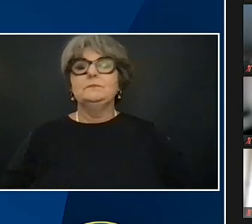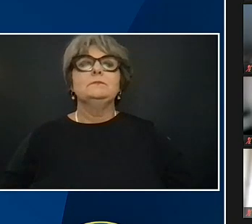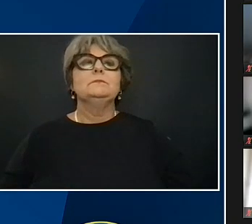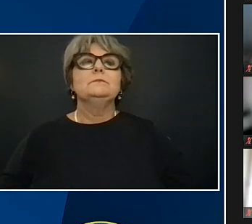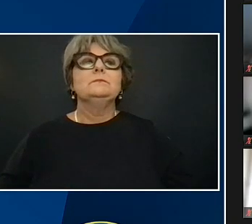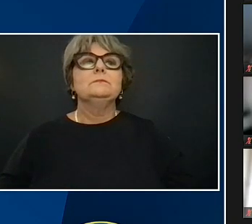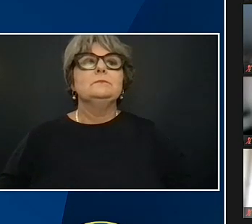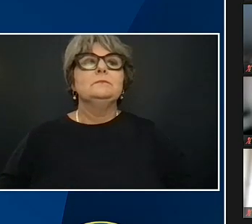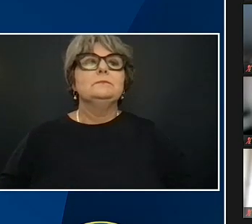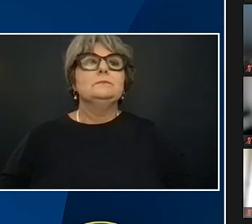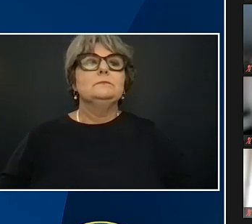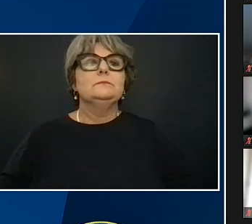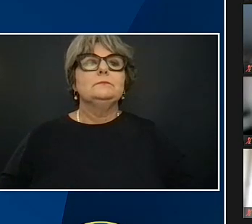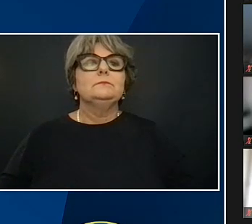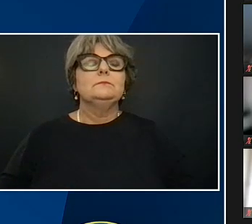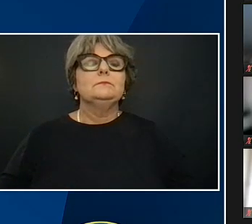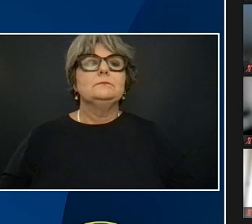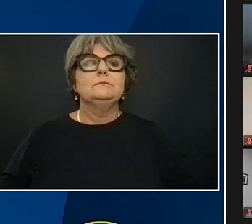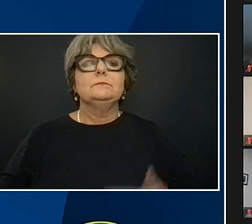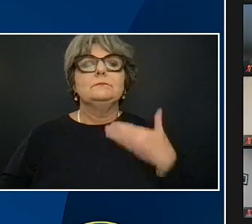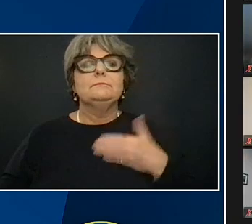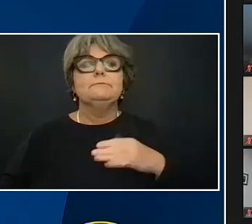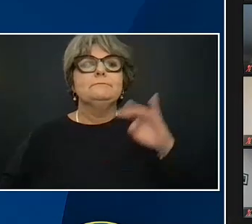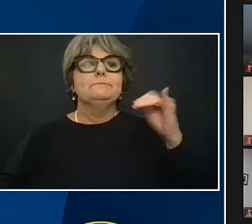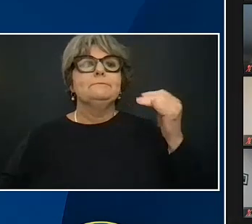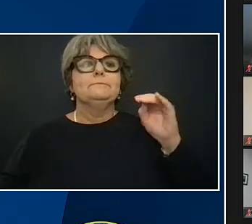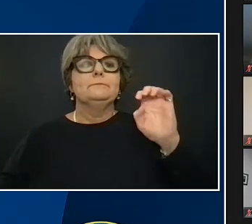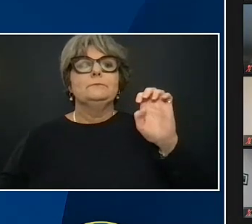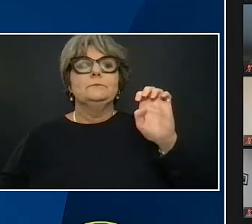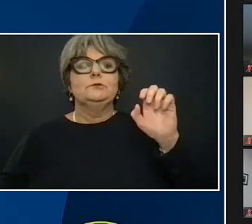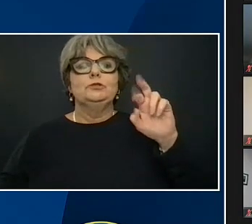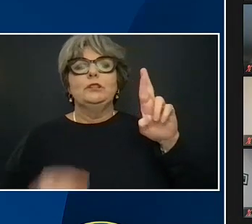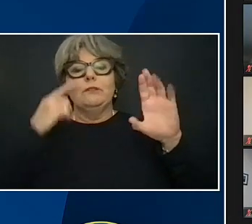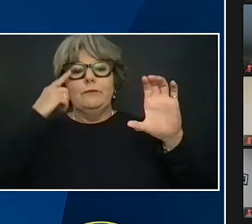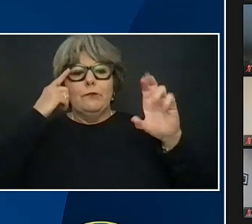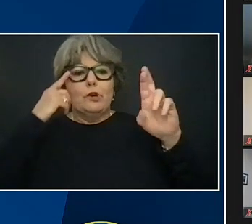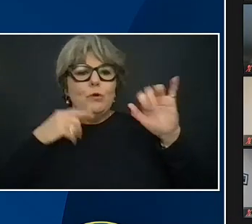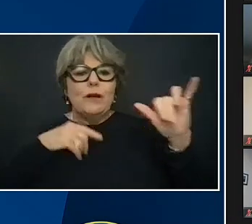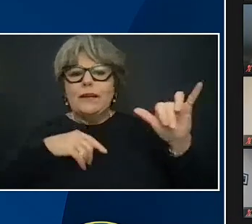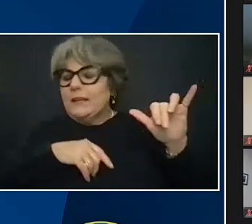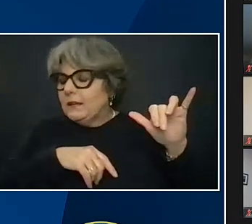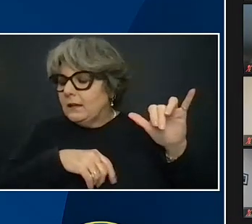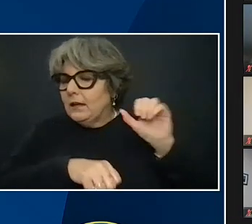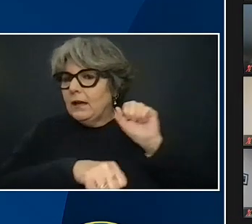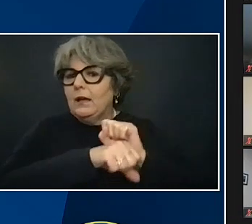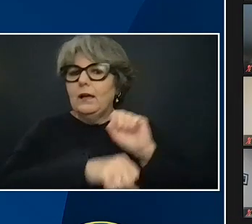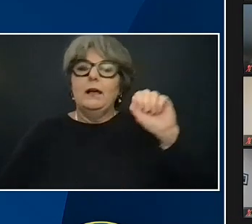Okay. My name is Jo Krage, or Jennifer Kragbe. I work at Lockheed Martin Space.